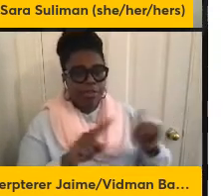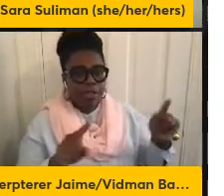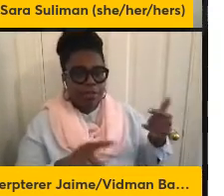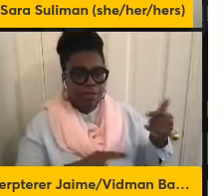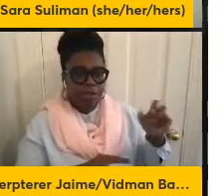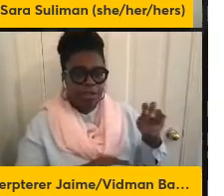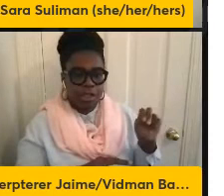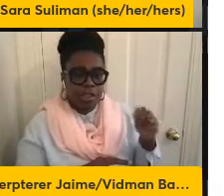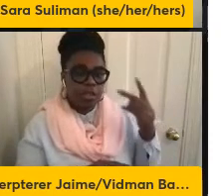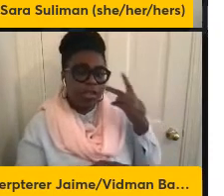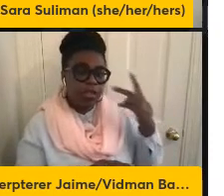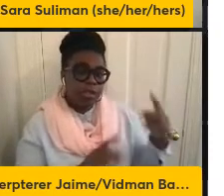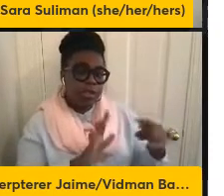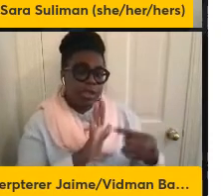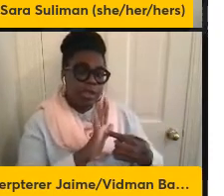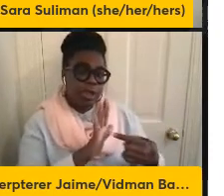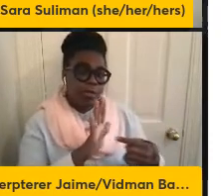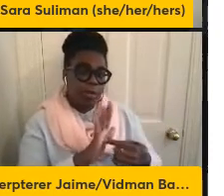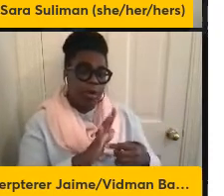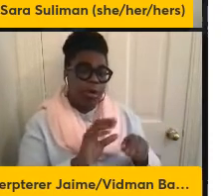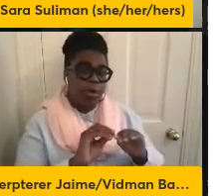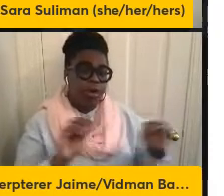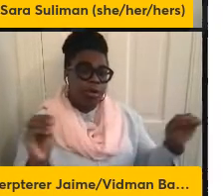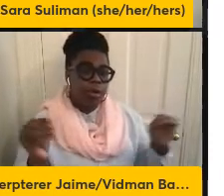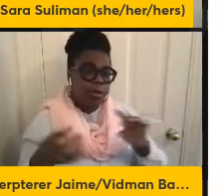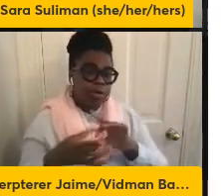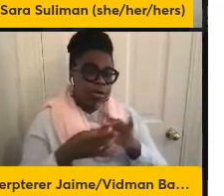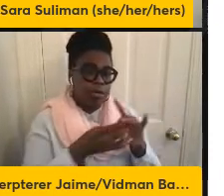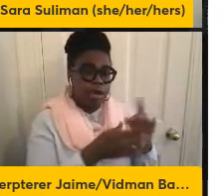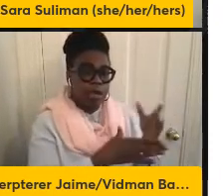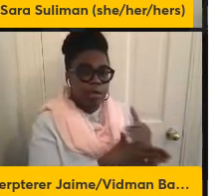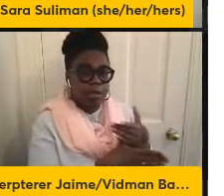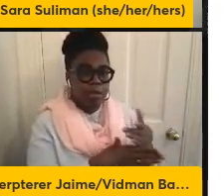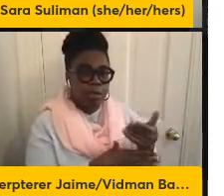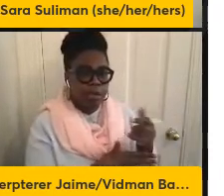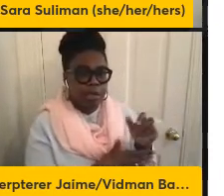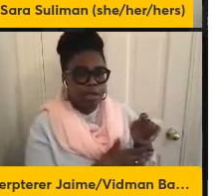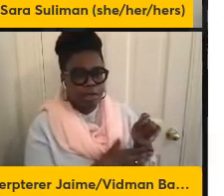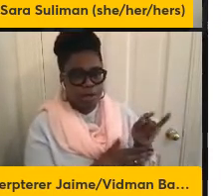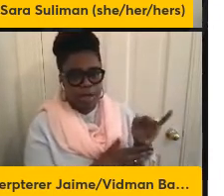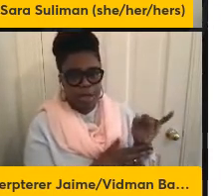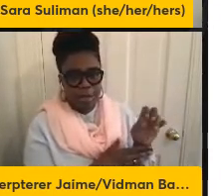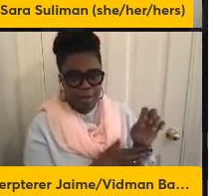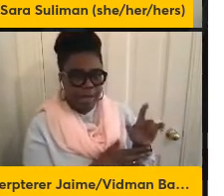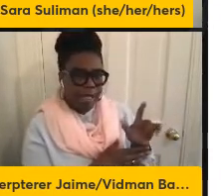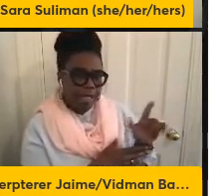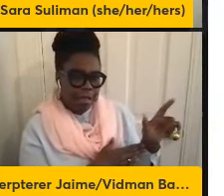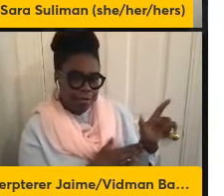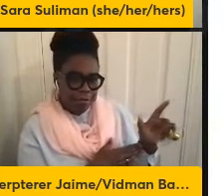example where there is no association between the genotype and the gene expression on the left. But on the right, you can see